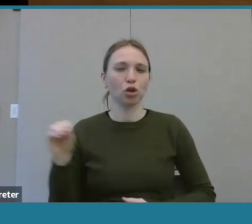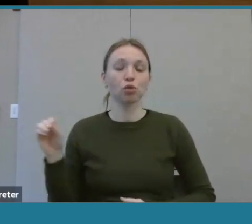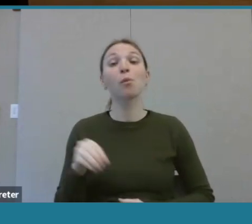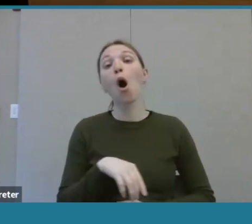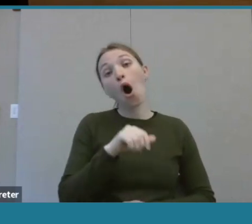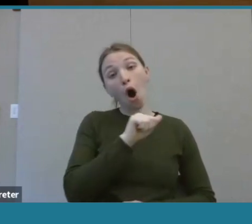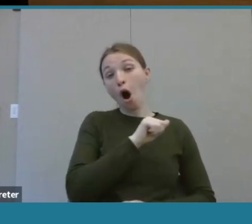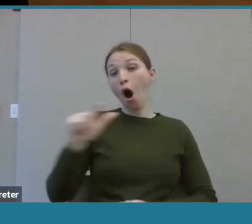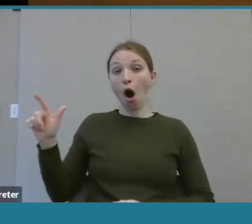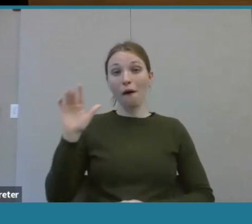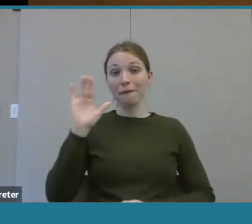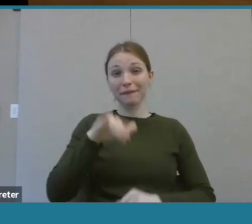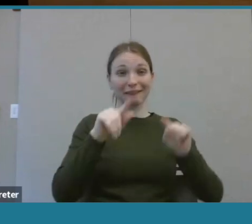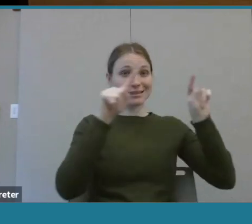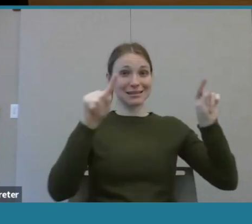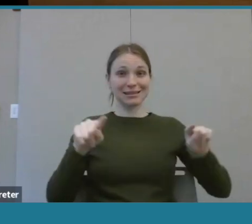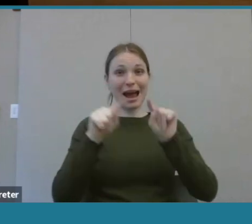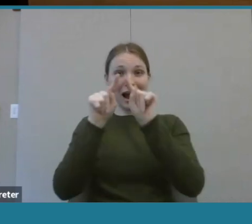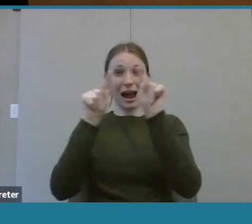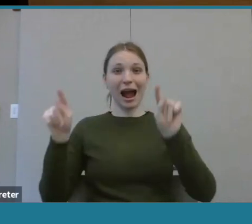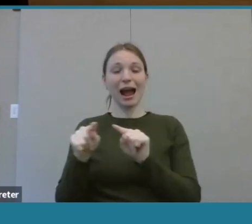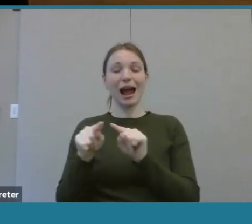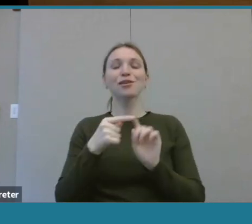stories and the modalities that we all kind of can get behind and we agree on.